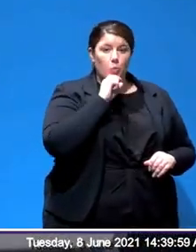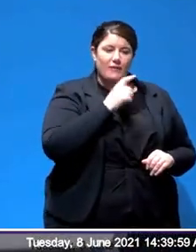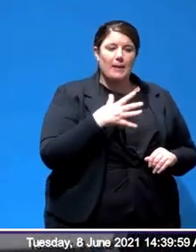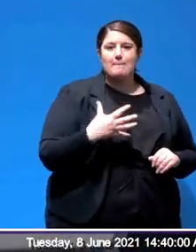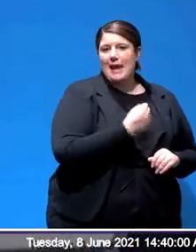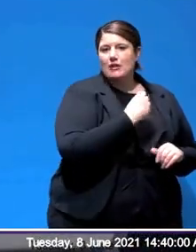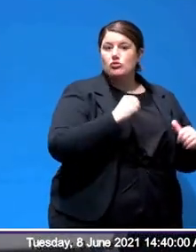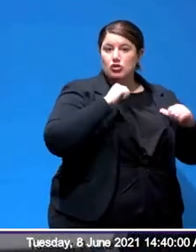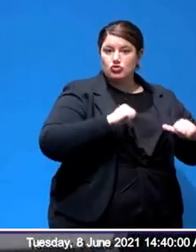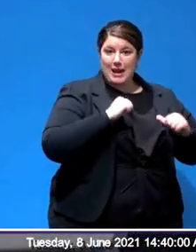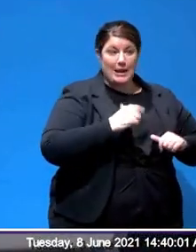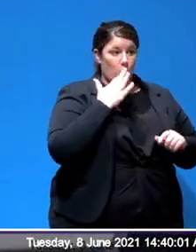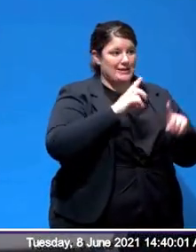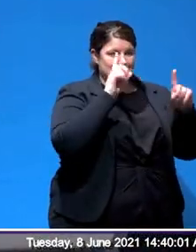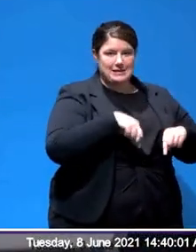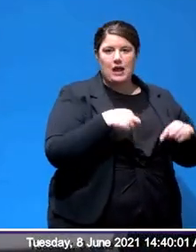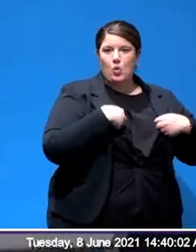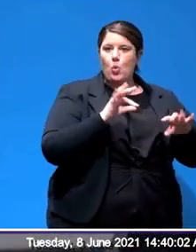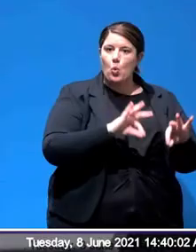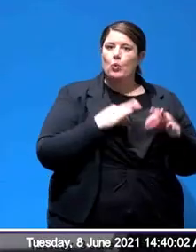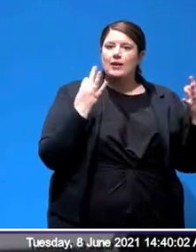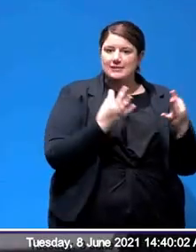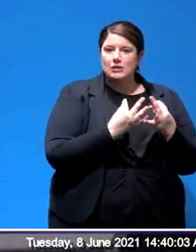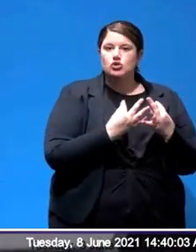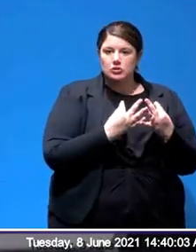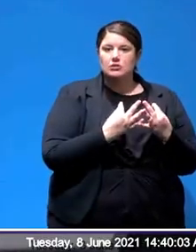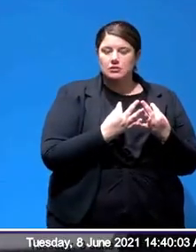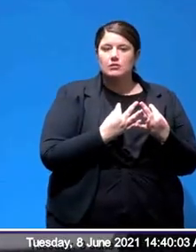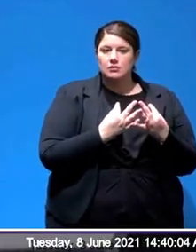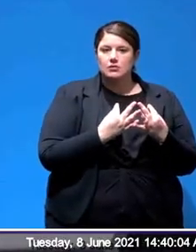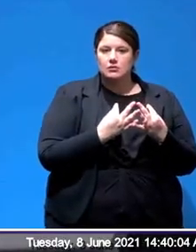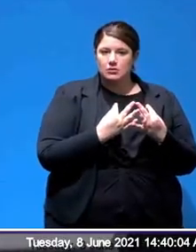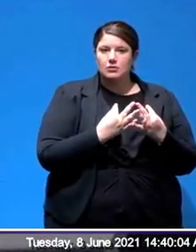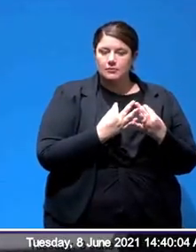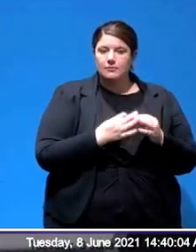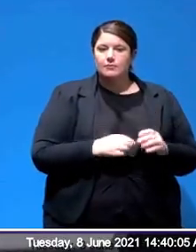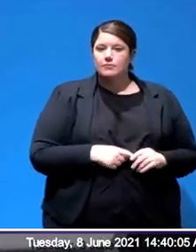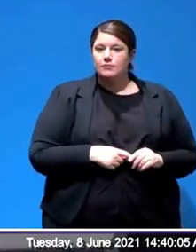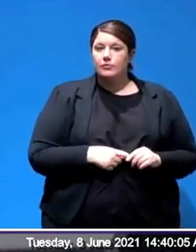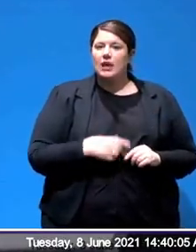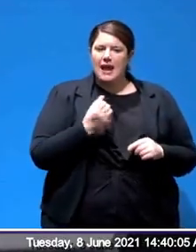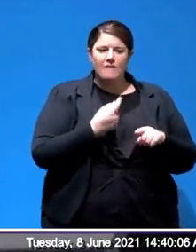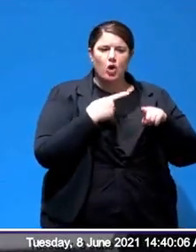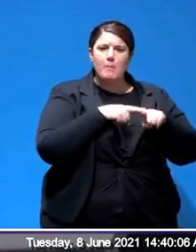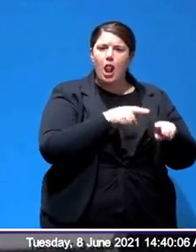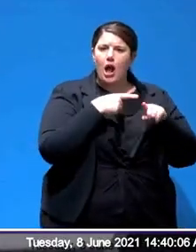the start of their employment and we had compliance training which I believe was every two years.